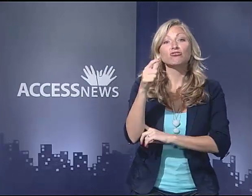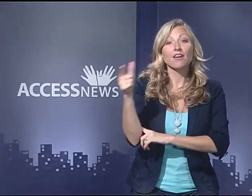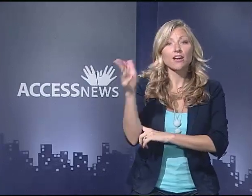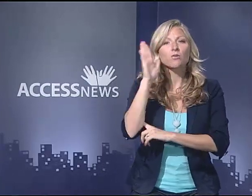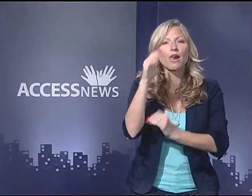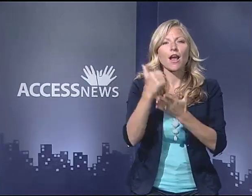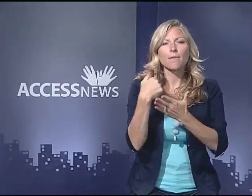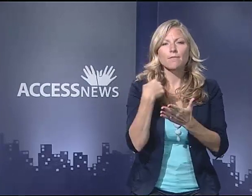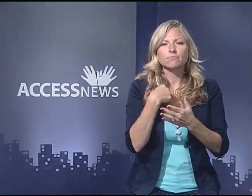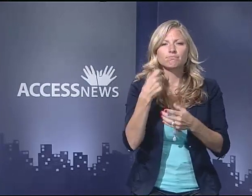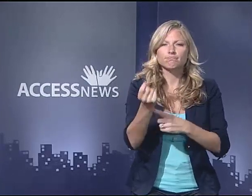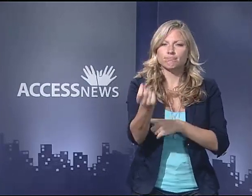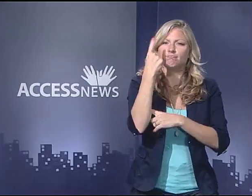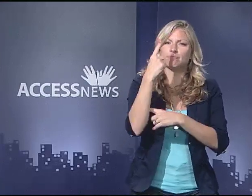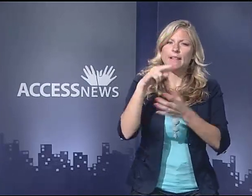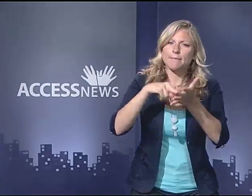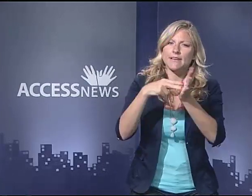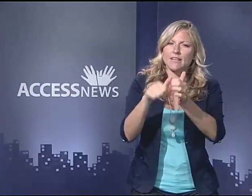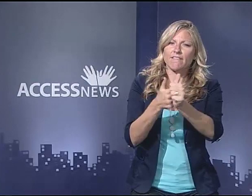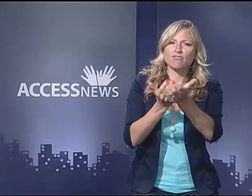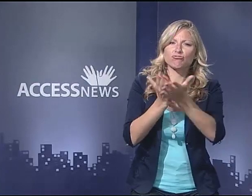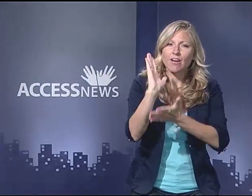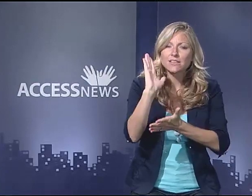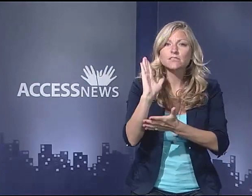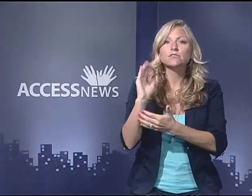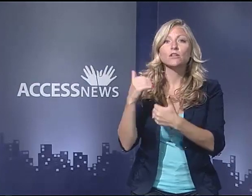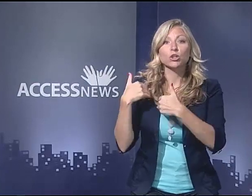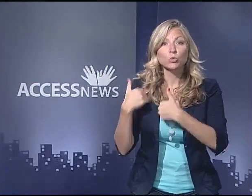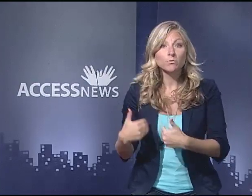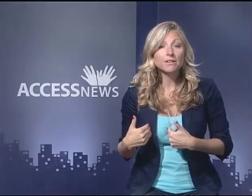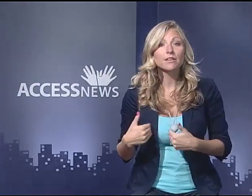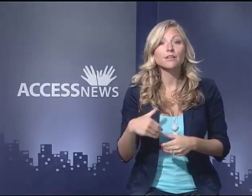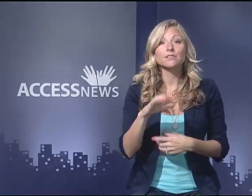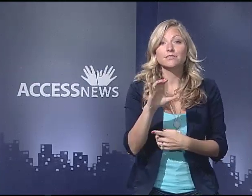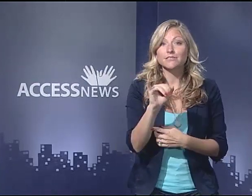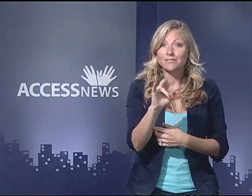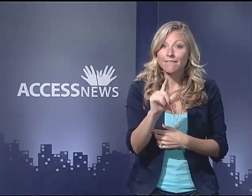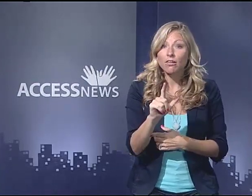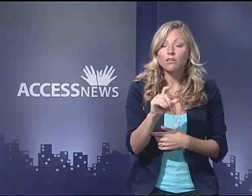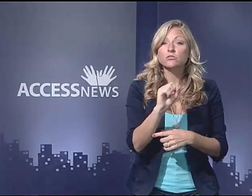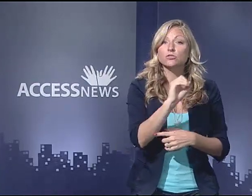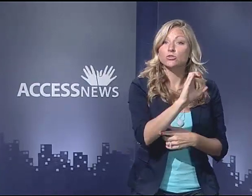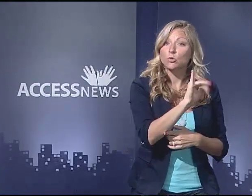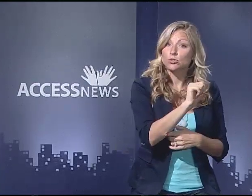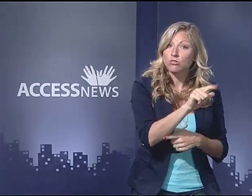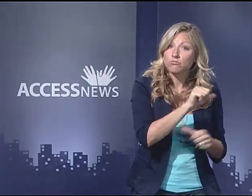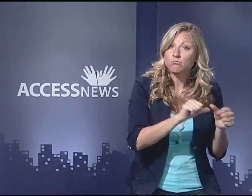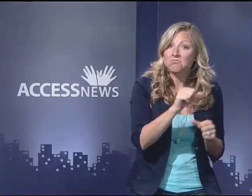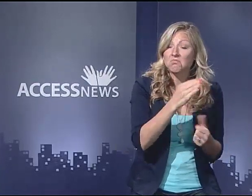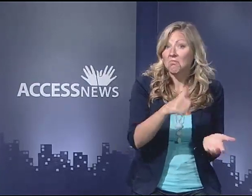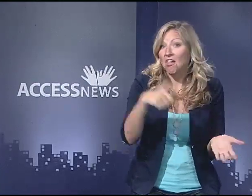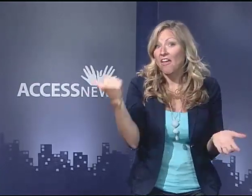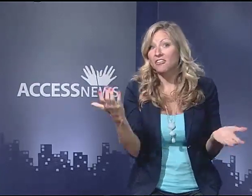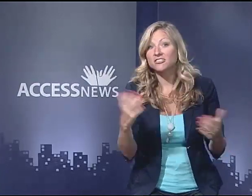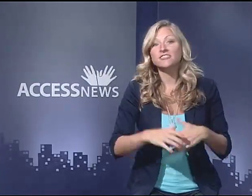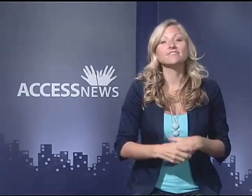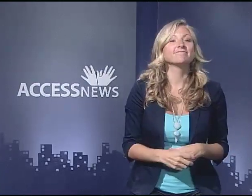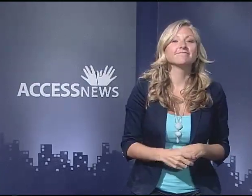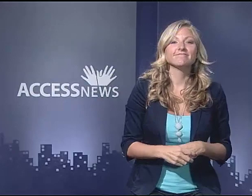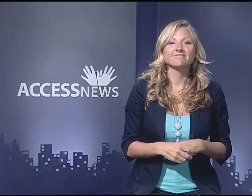Professor Gregg will help us explore the meaning rights; human, civil, social and perhaps others.